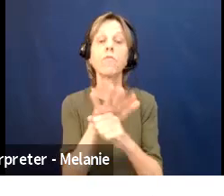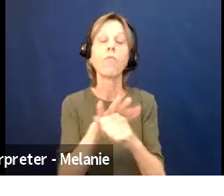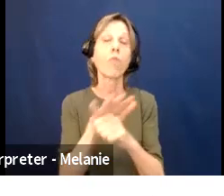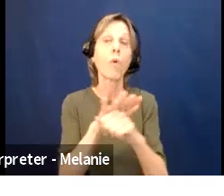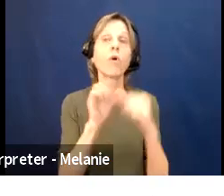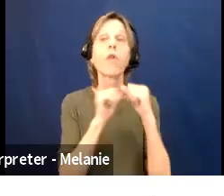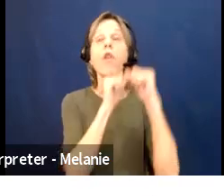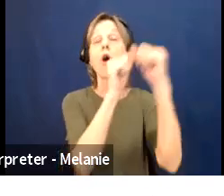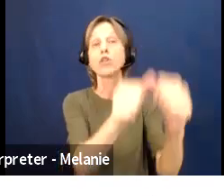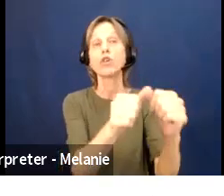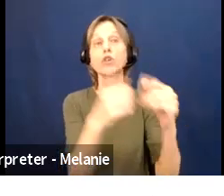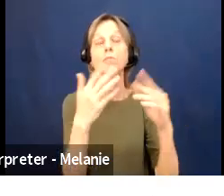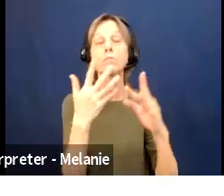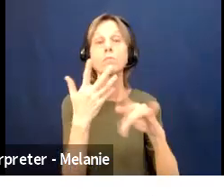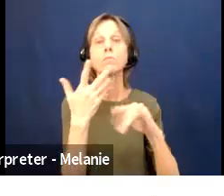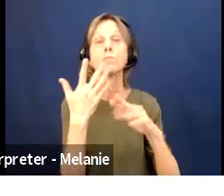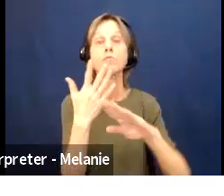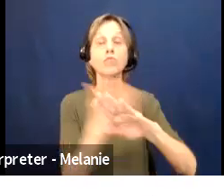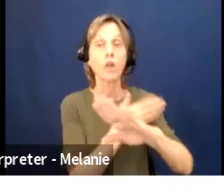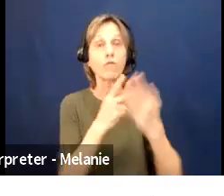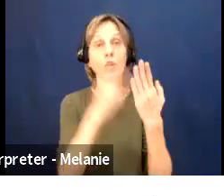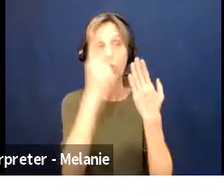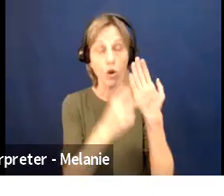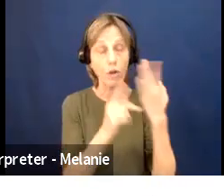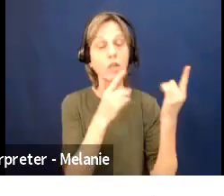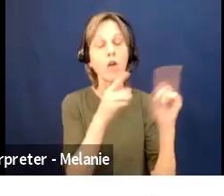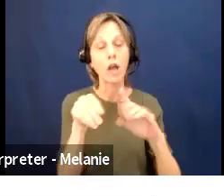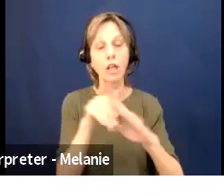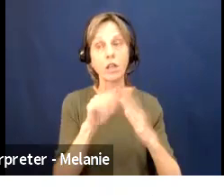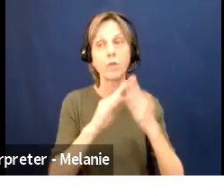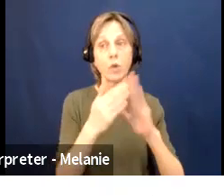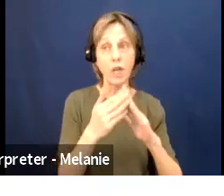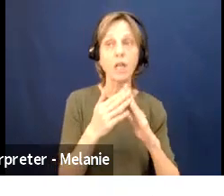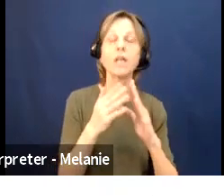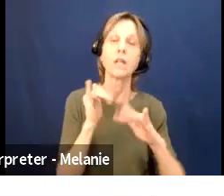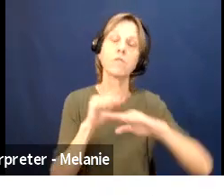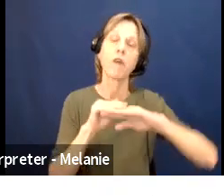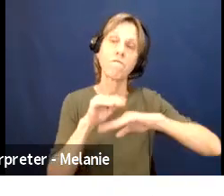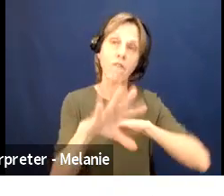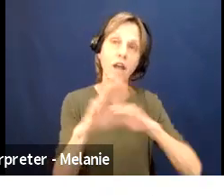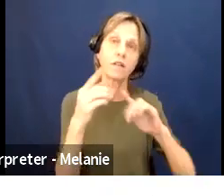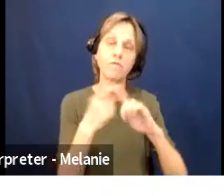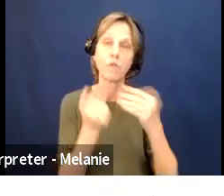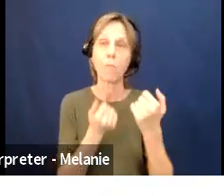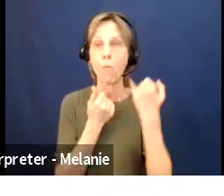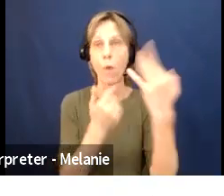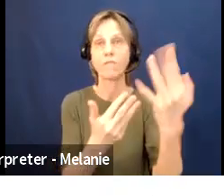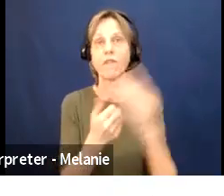are also ongoing in the communities that are affected or were affected by the wildfires and